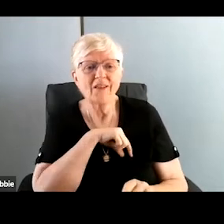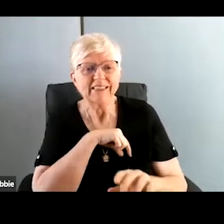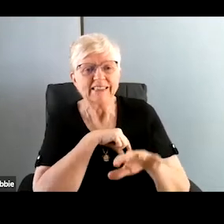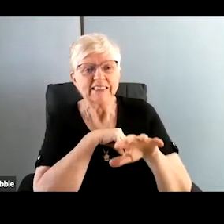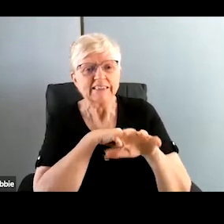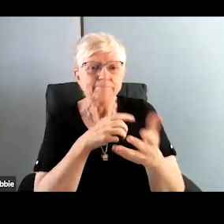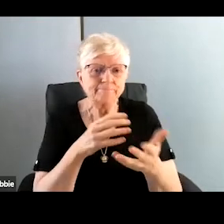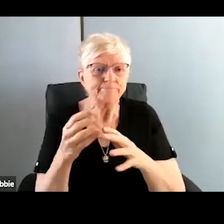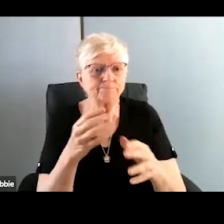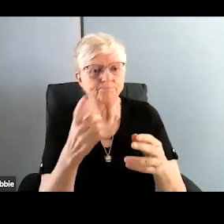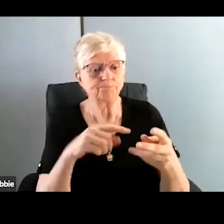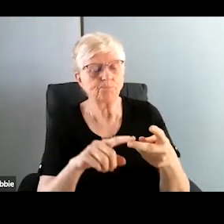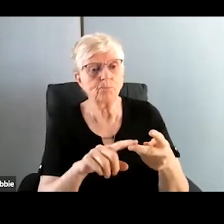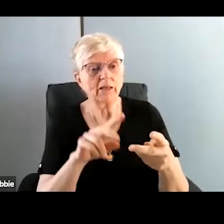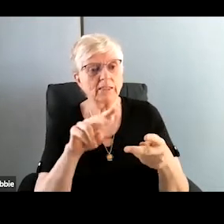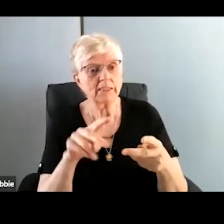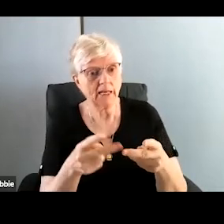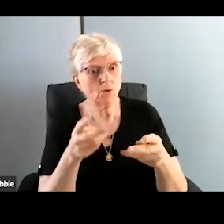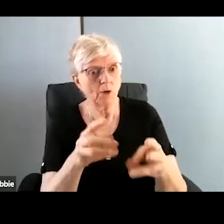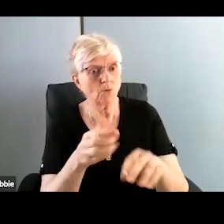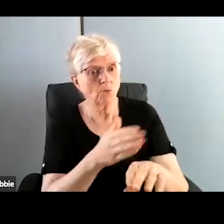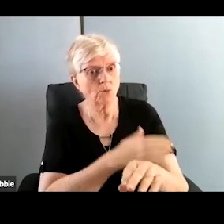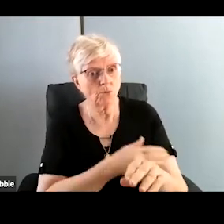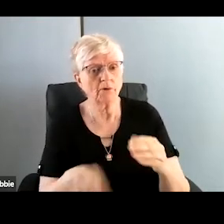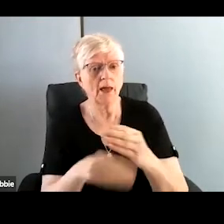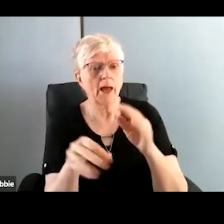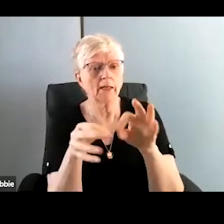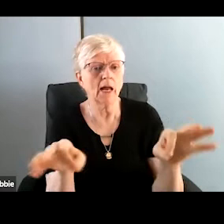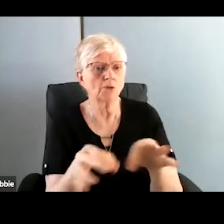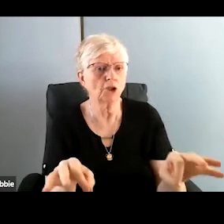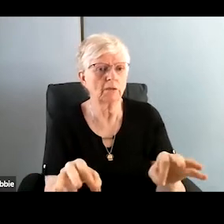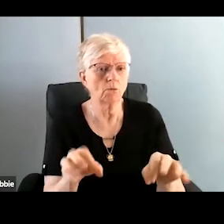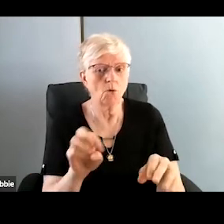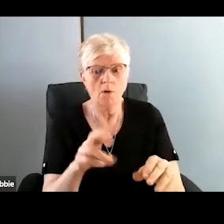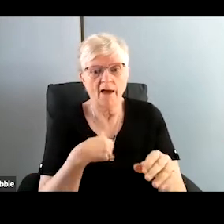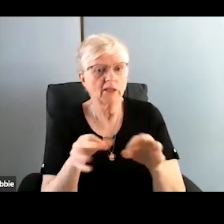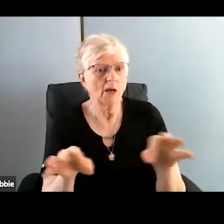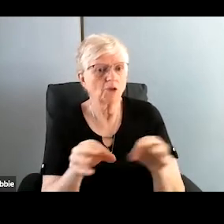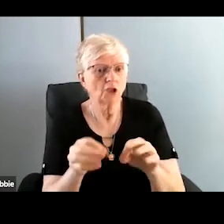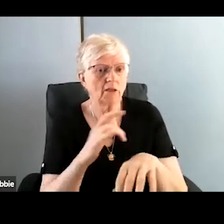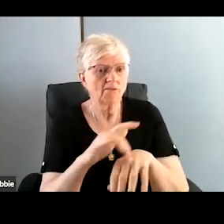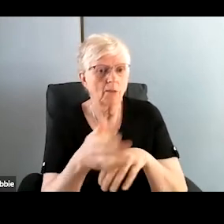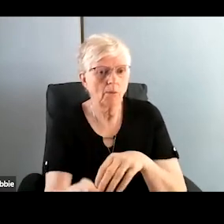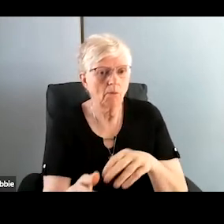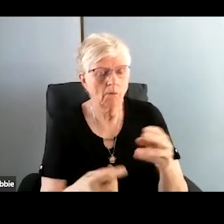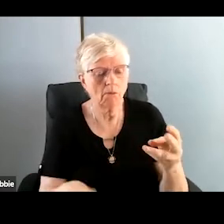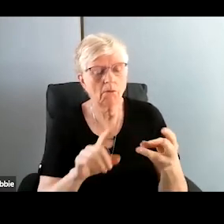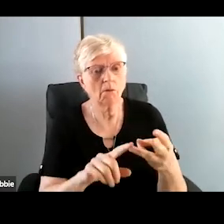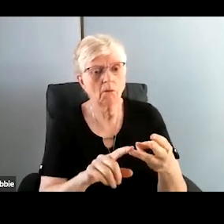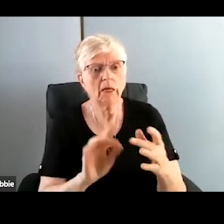SECOND CHOICE WAS HAVING CAPTIONING AVAILABLE. THEN INTERNET CONNECTION, WE'RE ALL FAMILIAR WITH